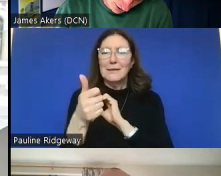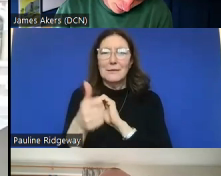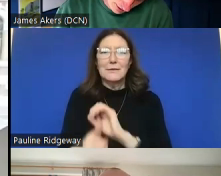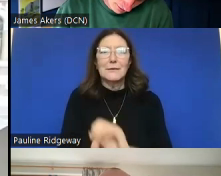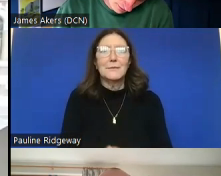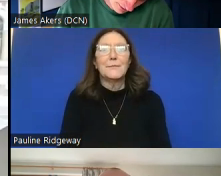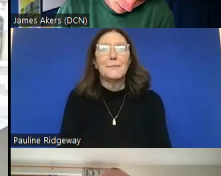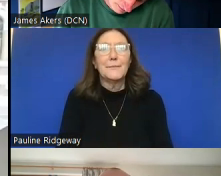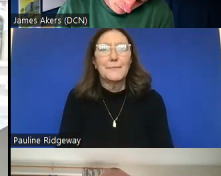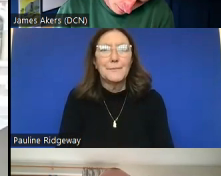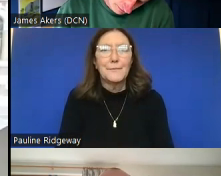There we go.